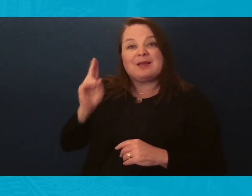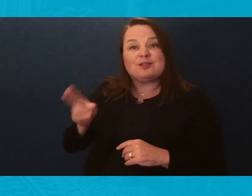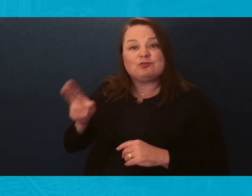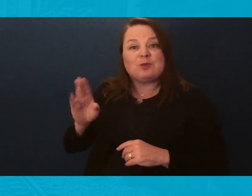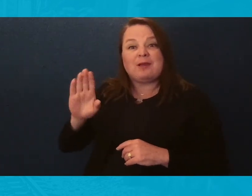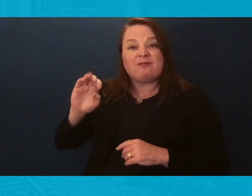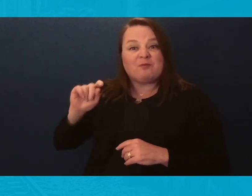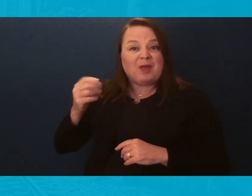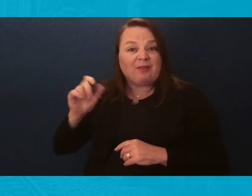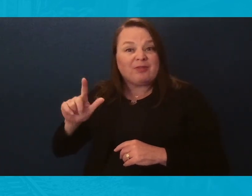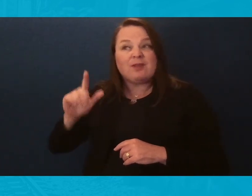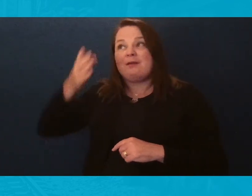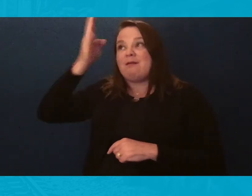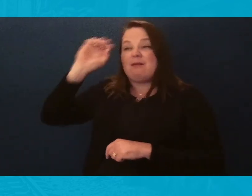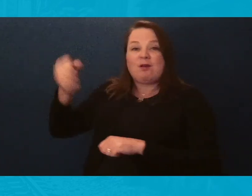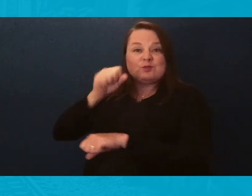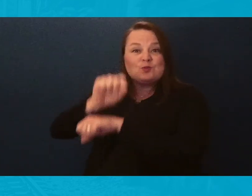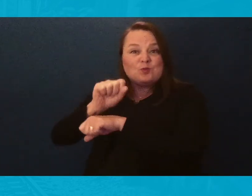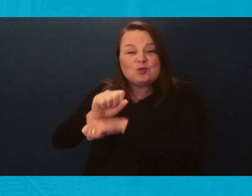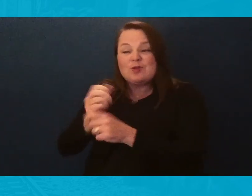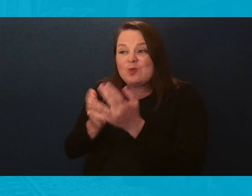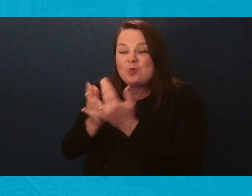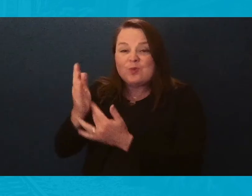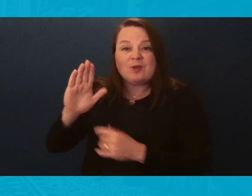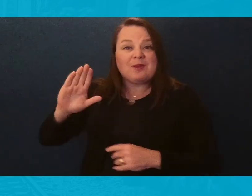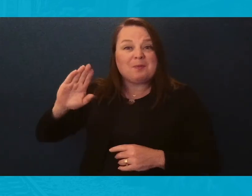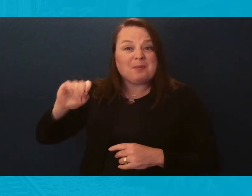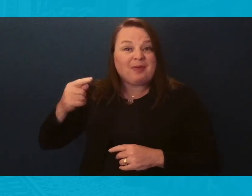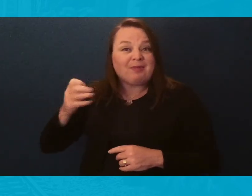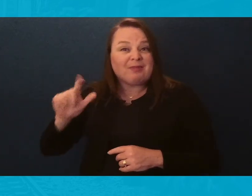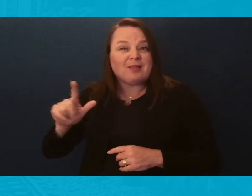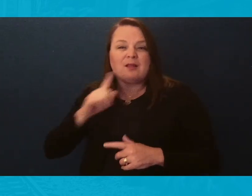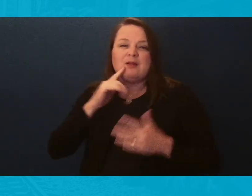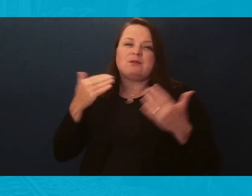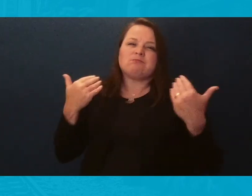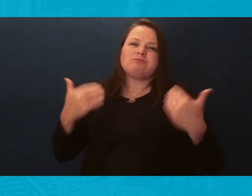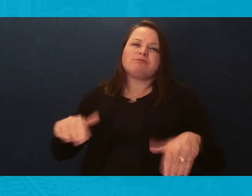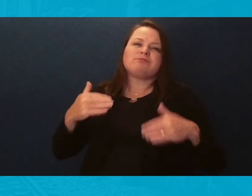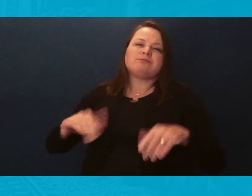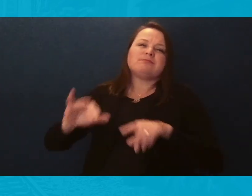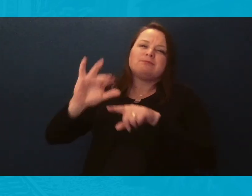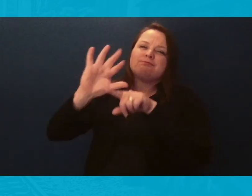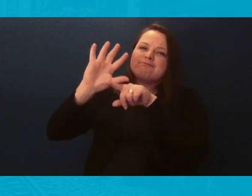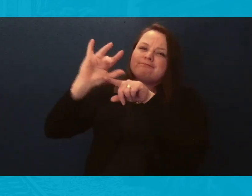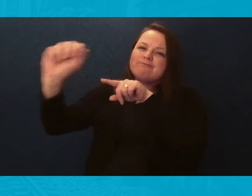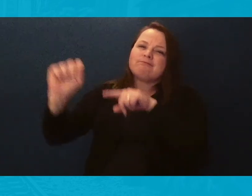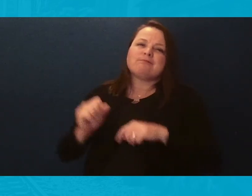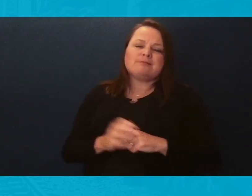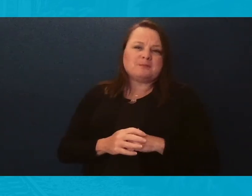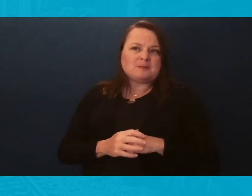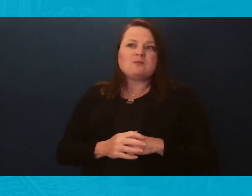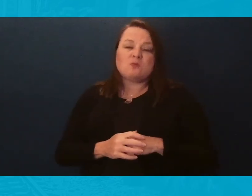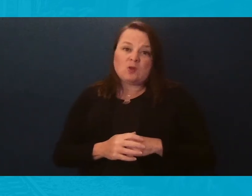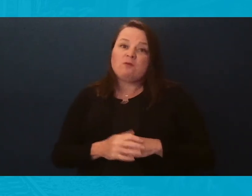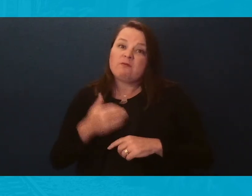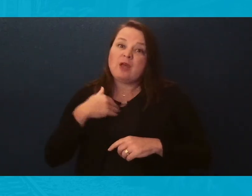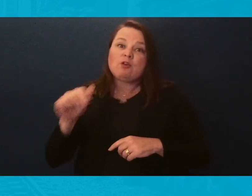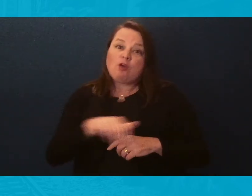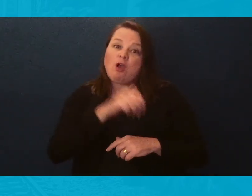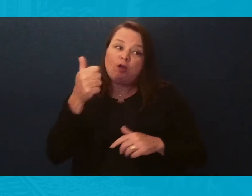because I know that the history of Bethel and God's work through Bethel has been nothing less than phenomenal.